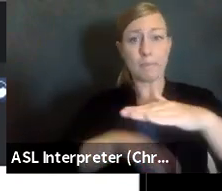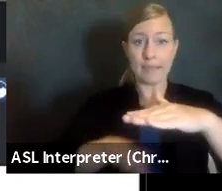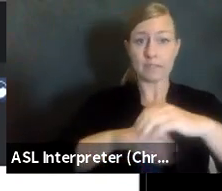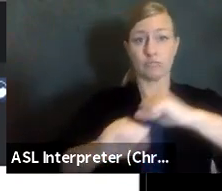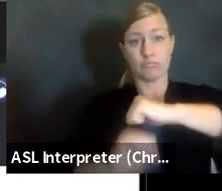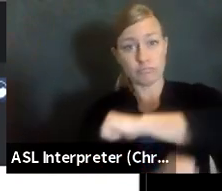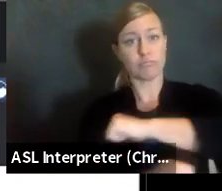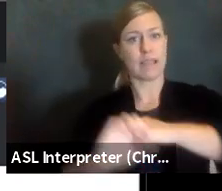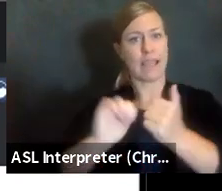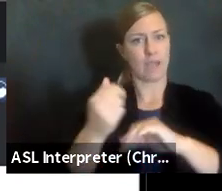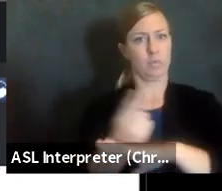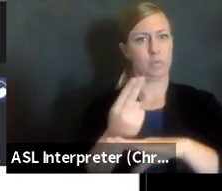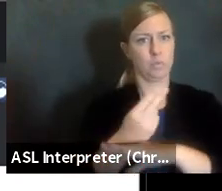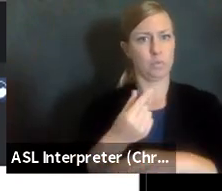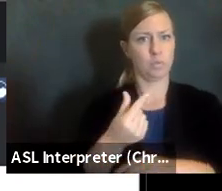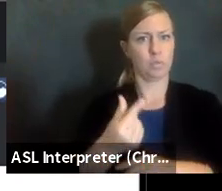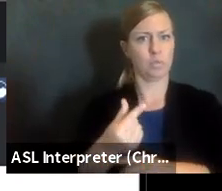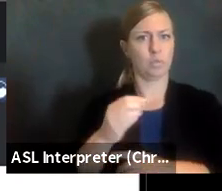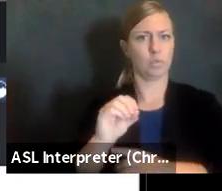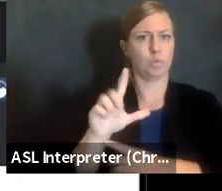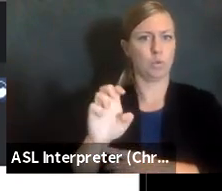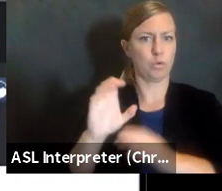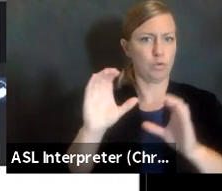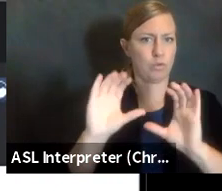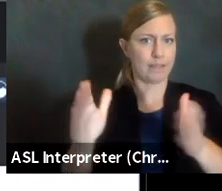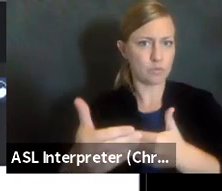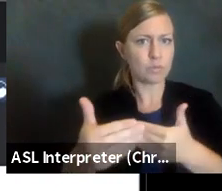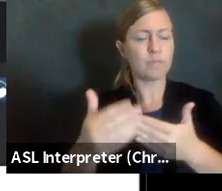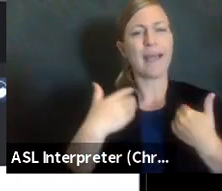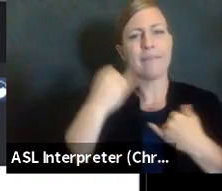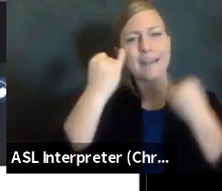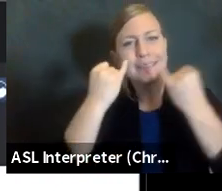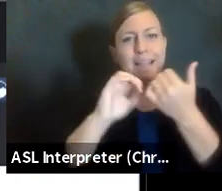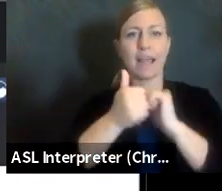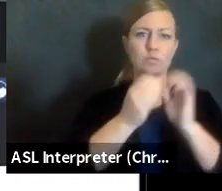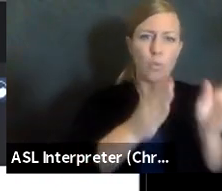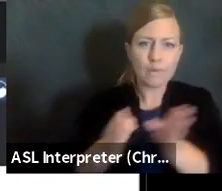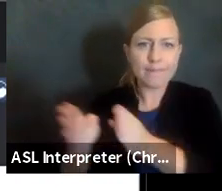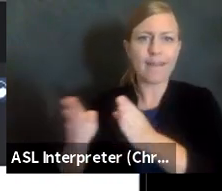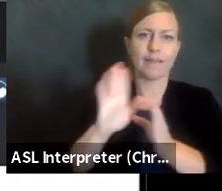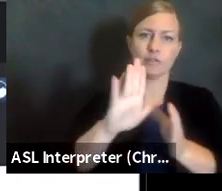ESD 112 - Katherine Livick: You're going to start to get ideas for how you can organize your classes, your materials, all the stuff that you do as an instructor